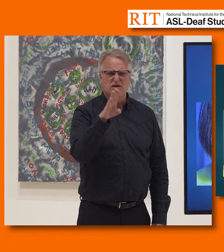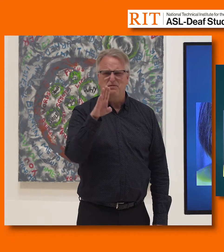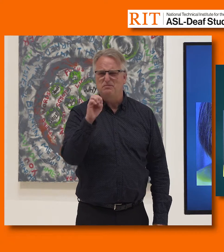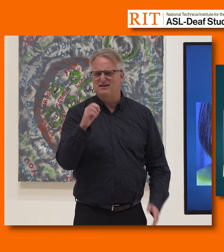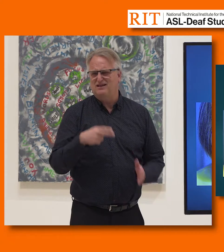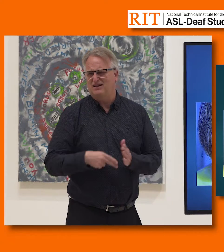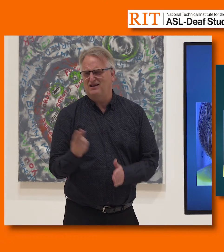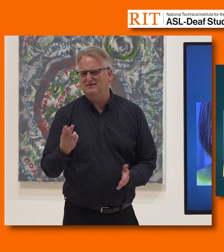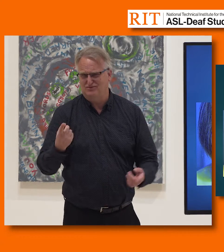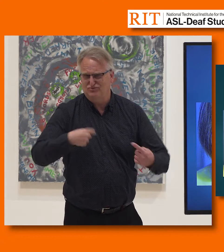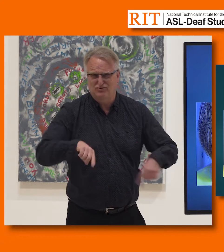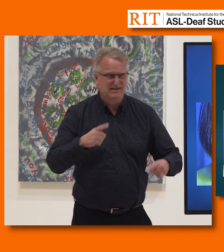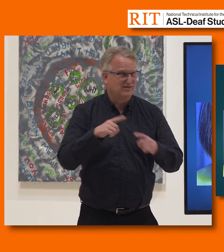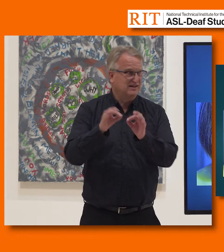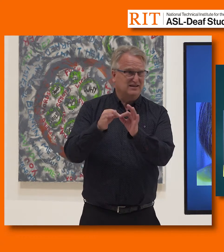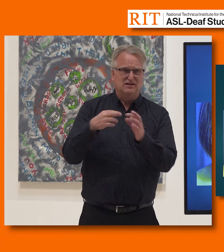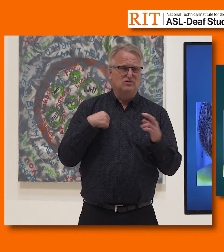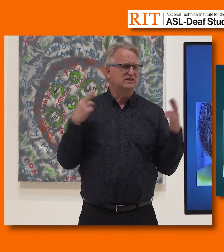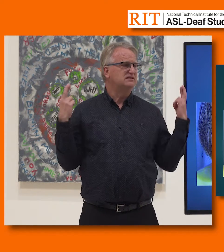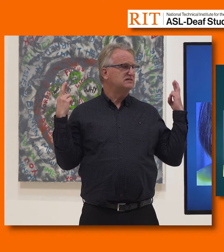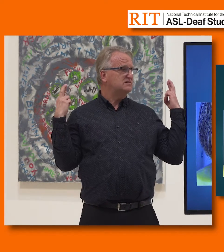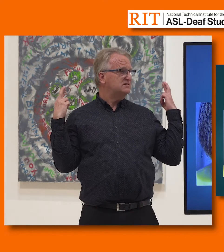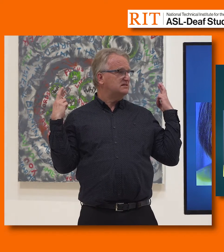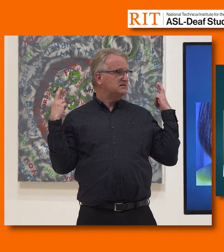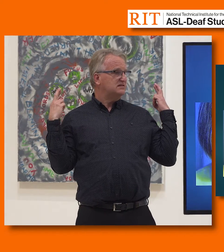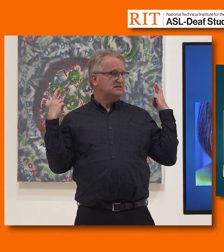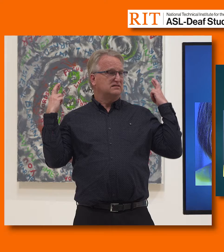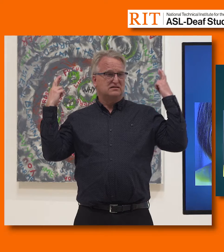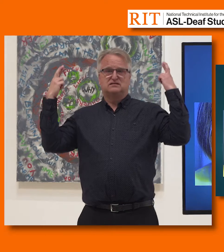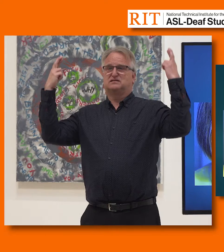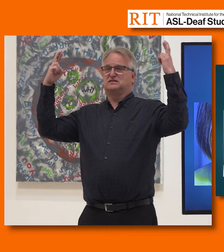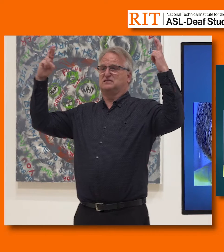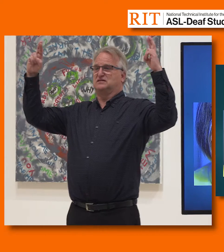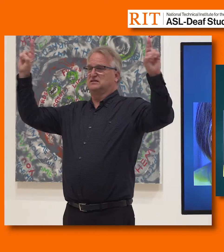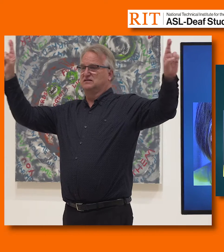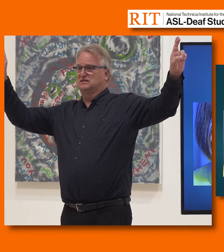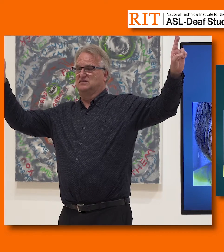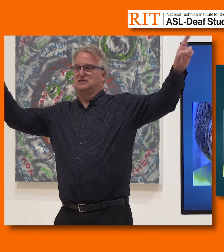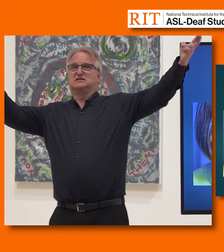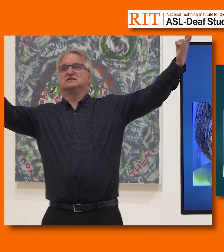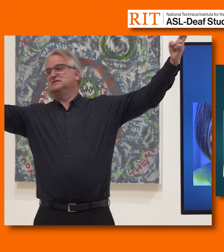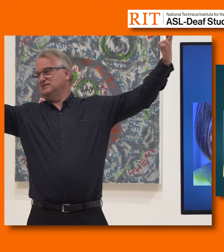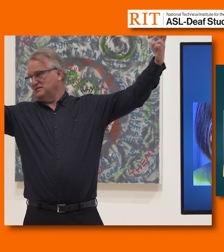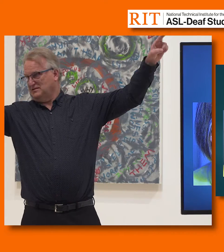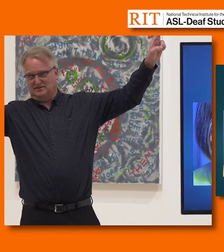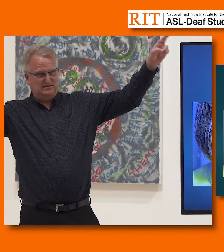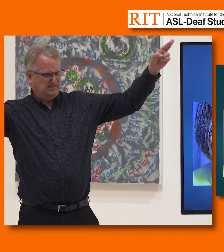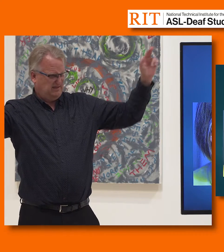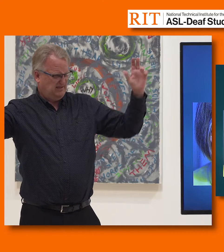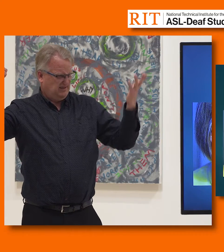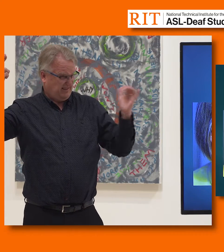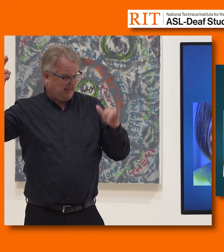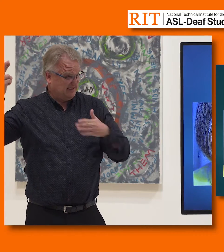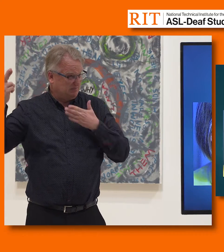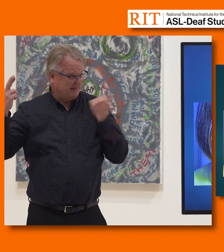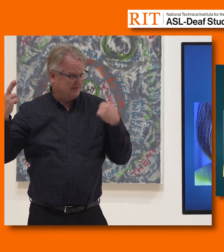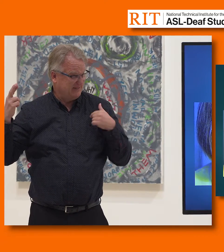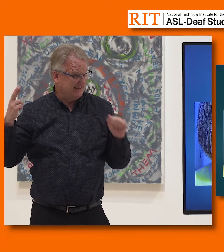the word that I didn't want used, right? So, to just stand back and hope that the interpreter's understanding me and representing me accurately,